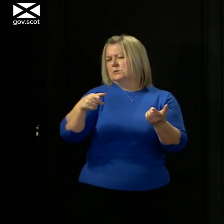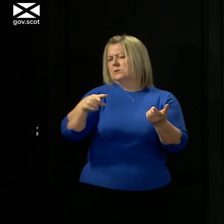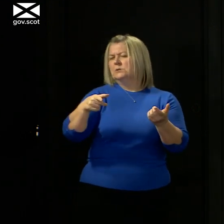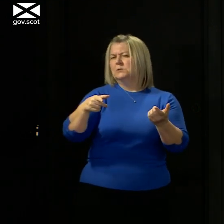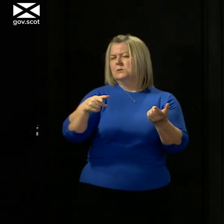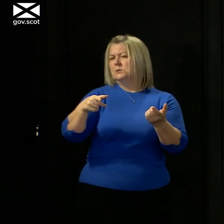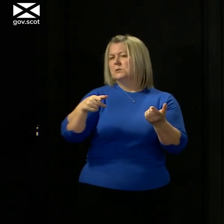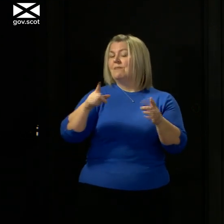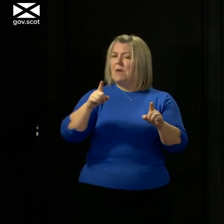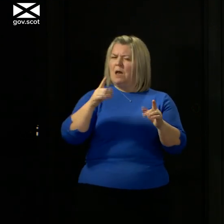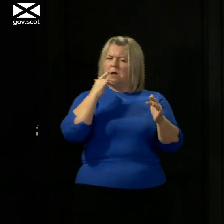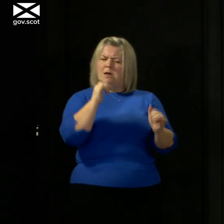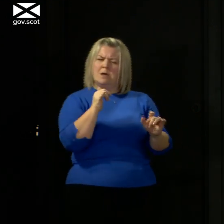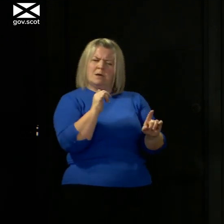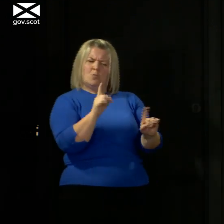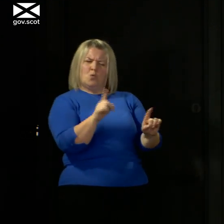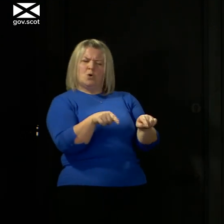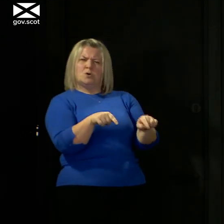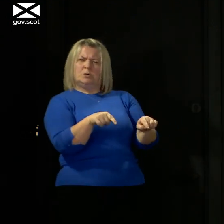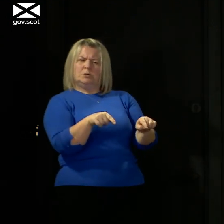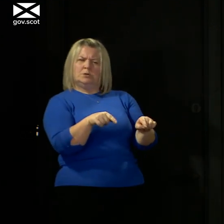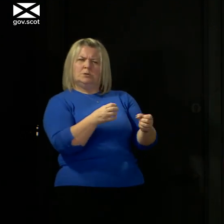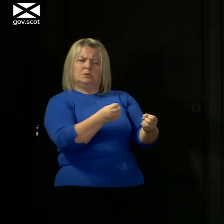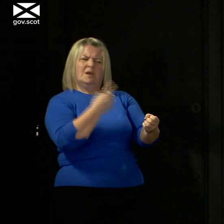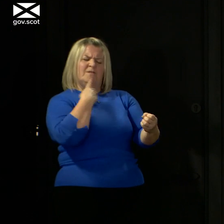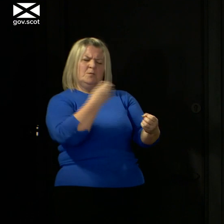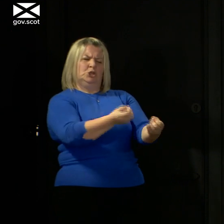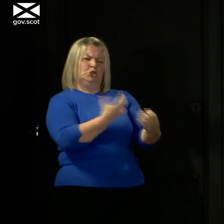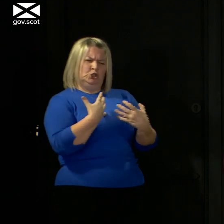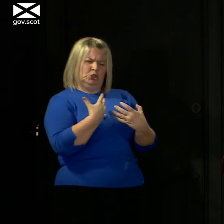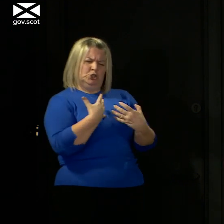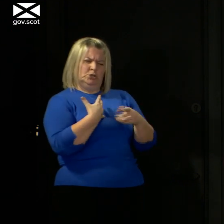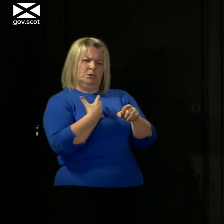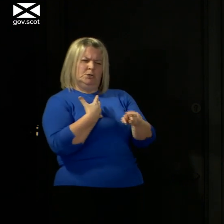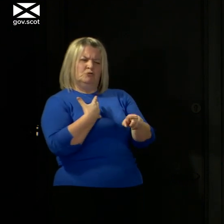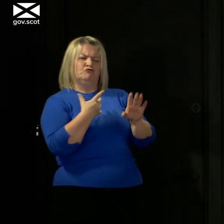surveillance is telling us about how the virus is spreading or hopefully what it